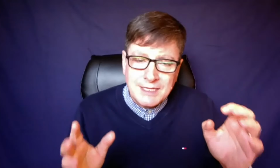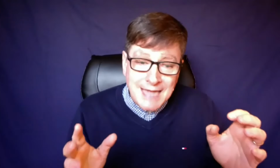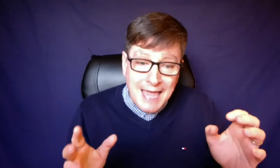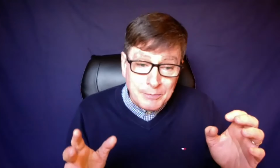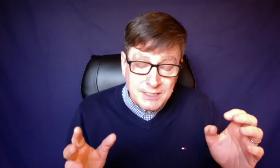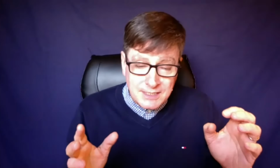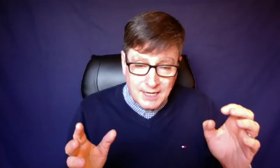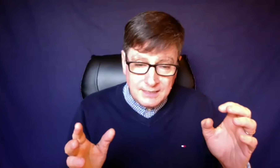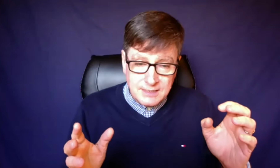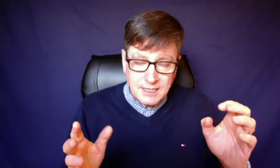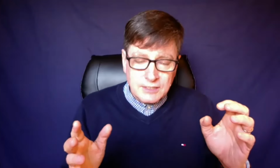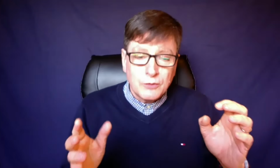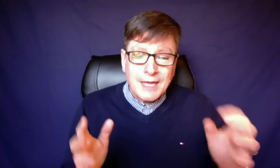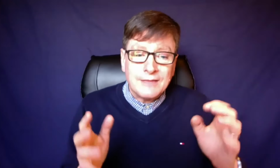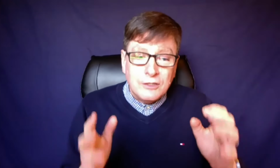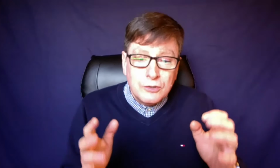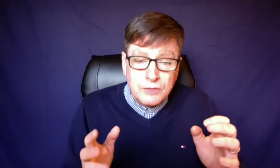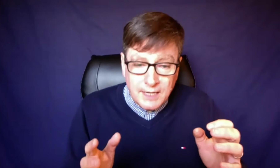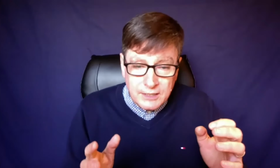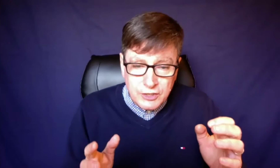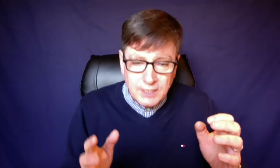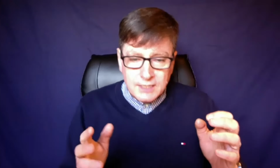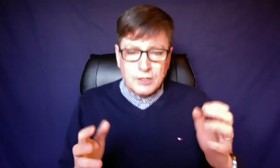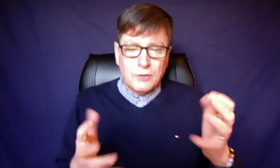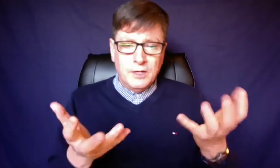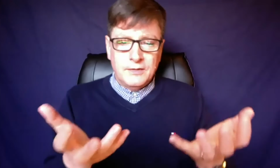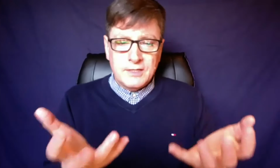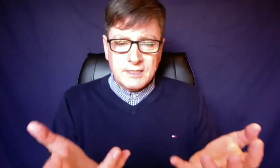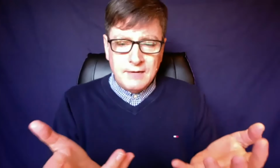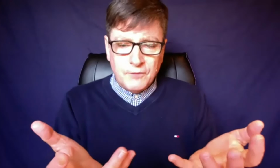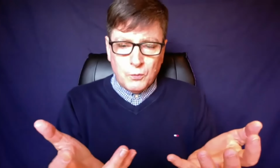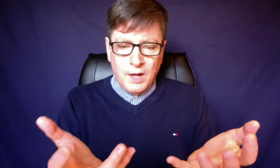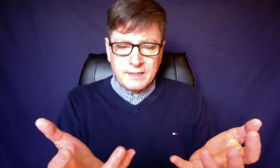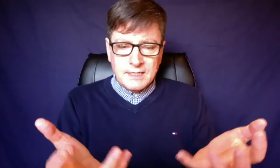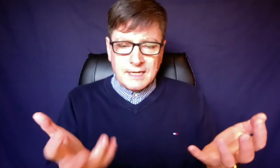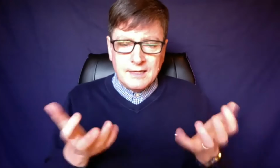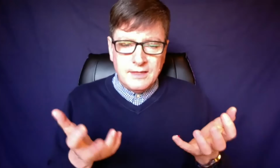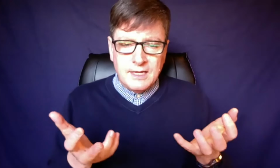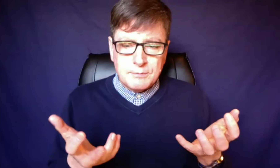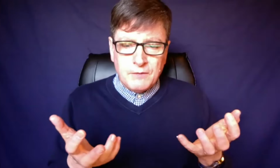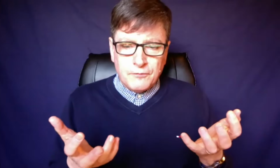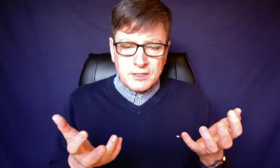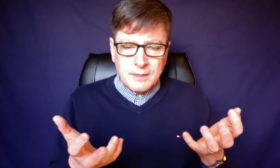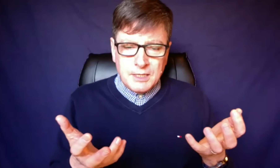proprioceptive skills the hardest signs are the ones that are out here in space. And that's why we sometimes